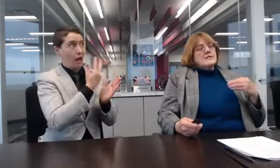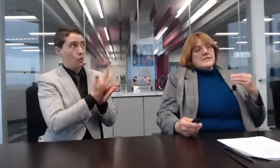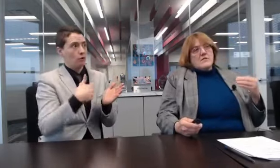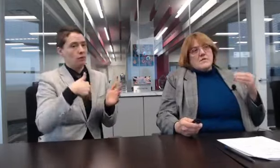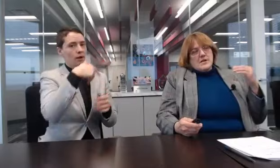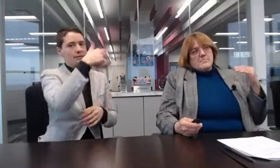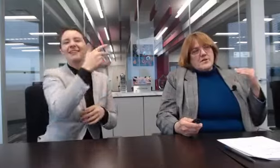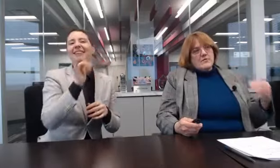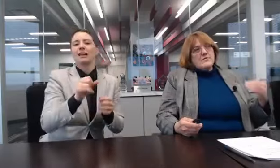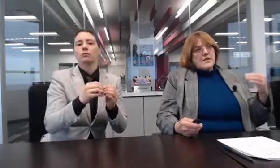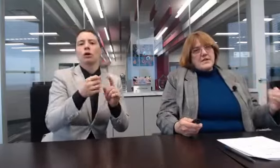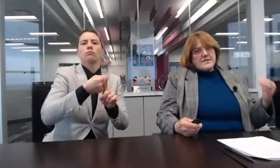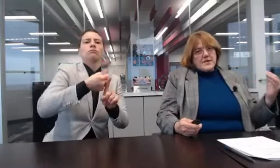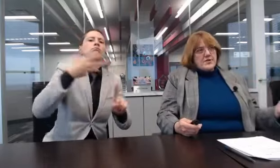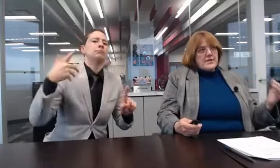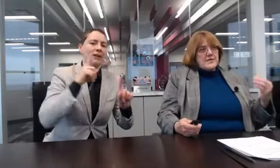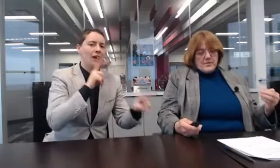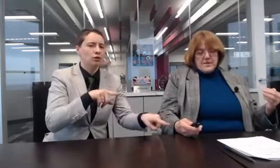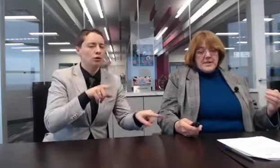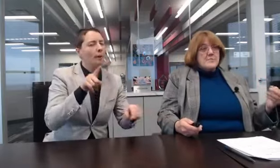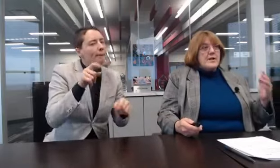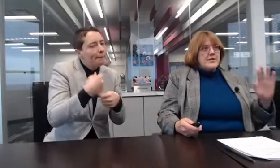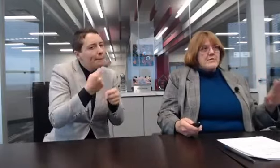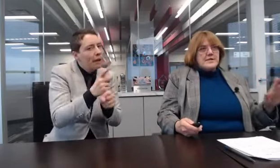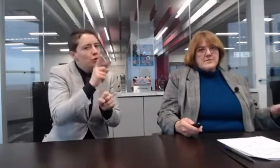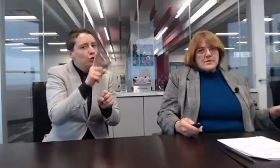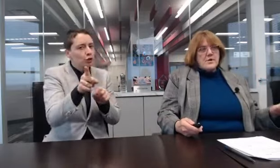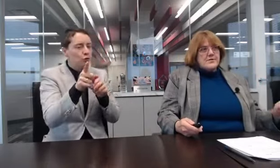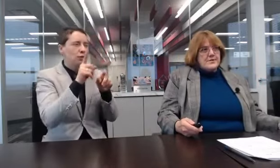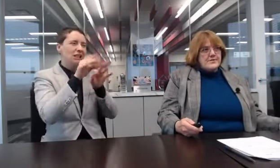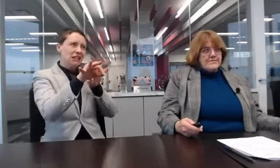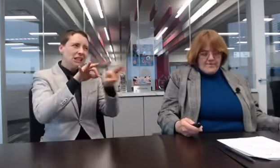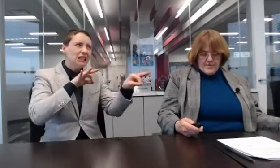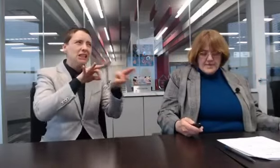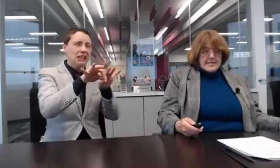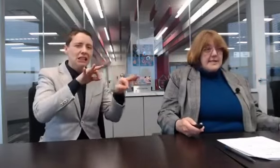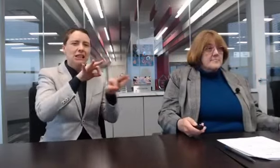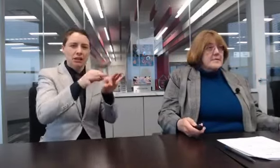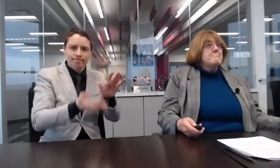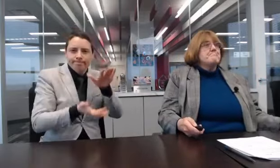So those are the kind of things you need to really think about when you're answering questions for this assessment.